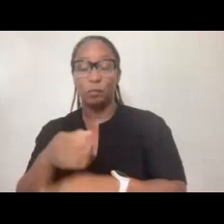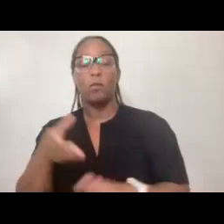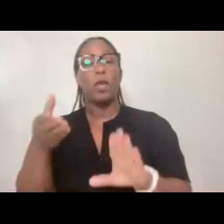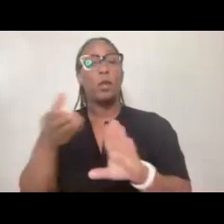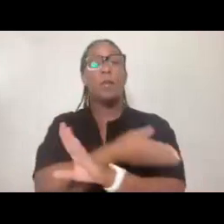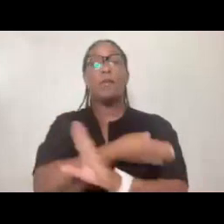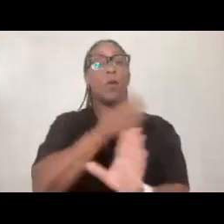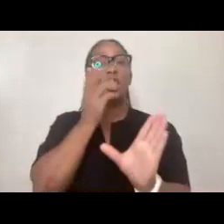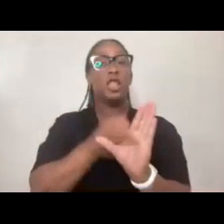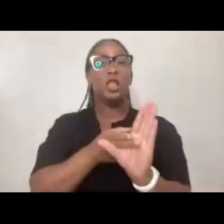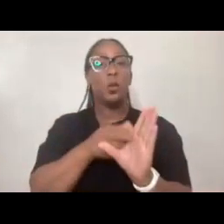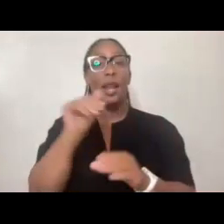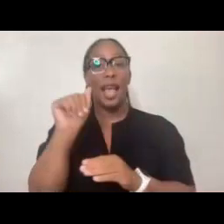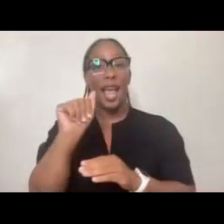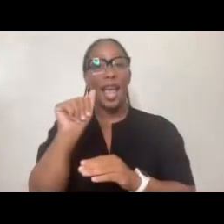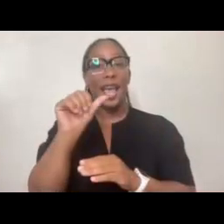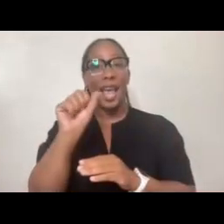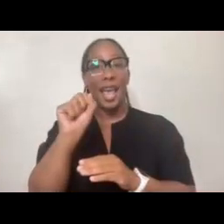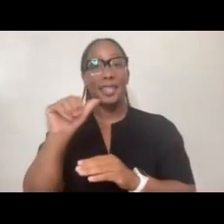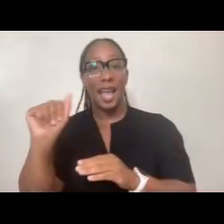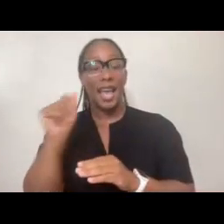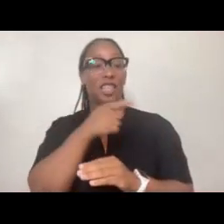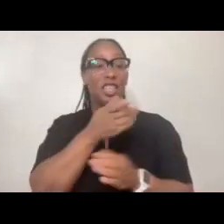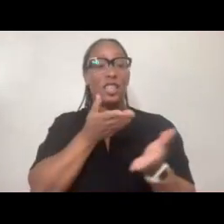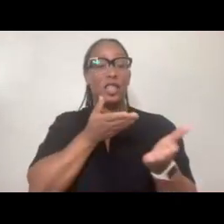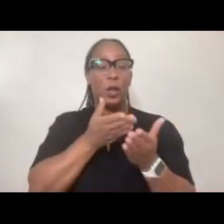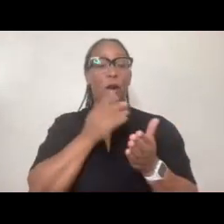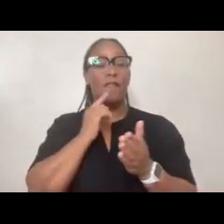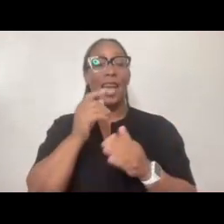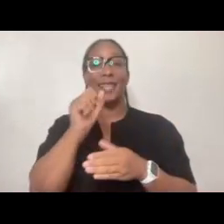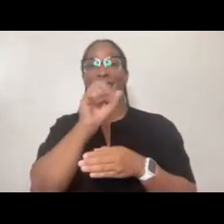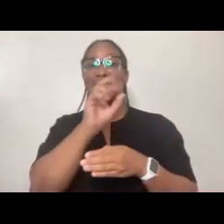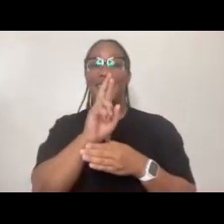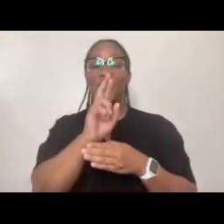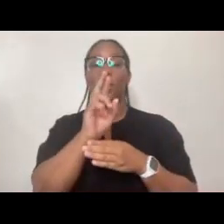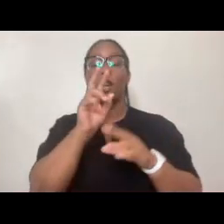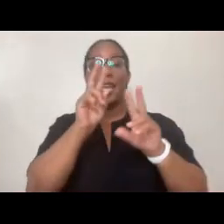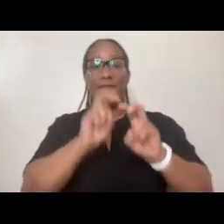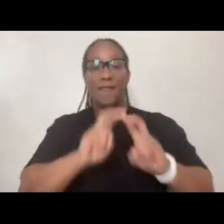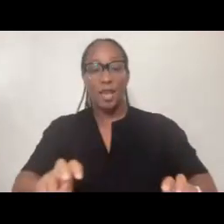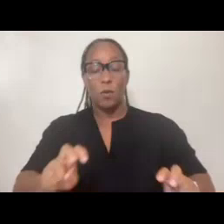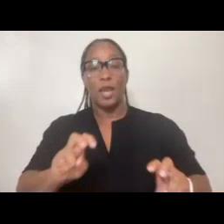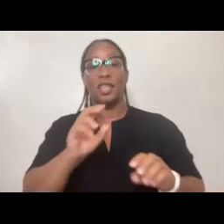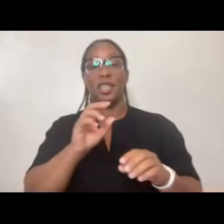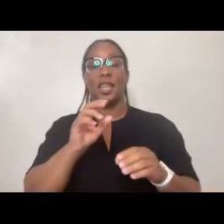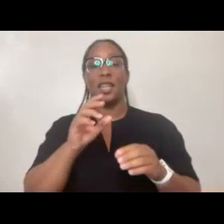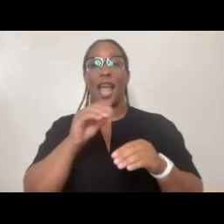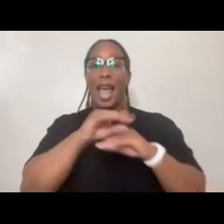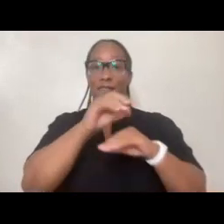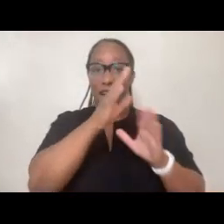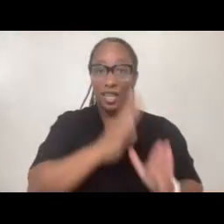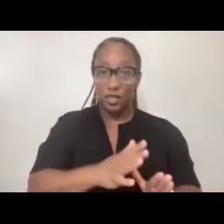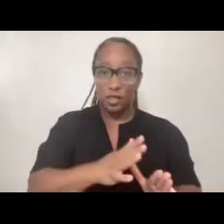Doctor Clark Shirley served as a senior evaluation advisor at AARP, where she LED expertise.